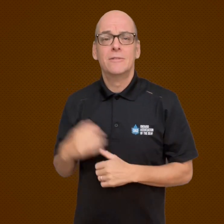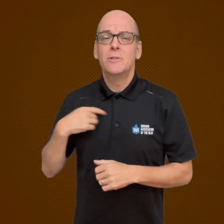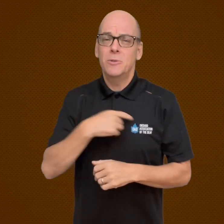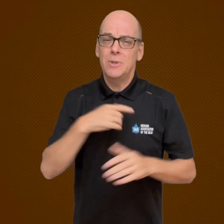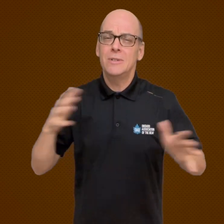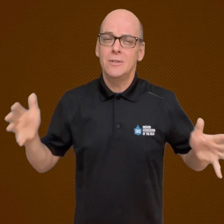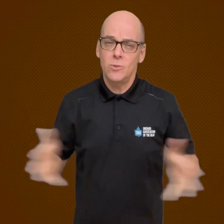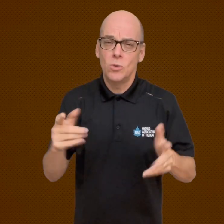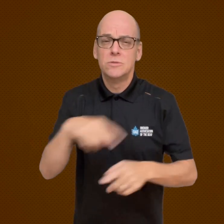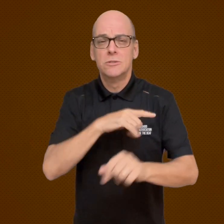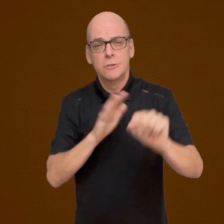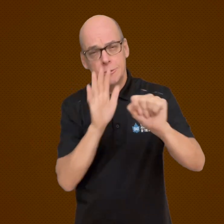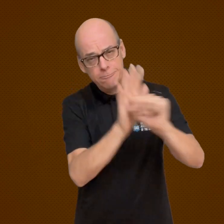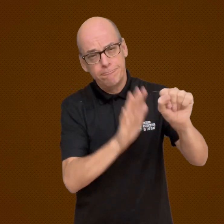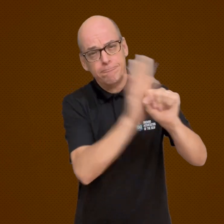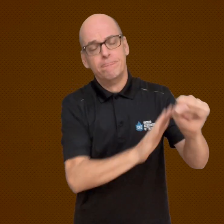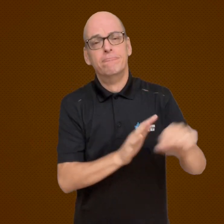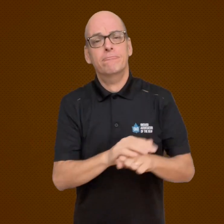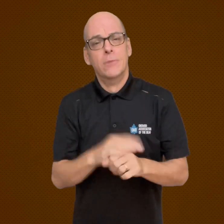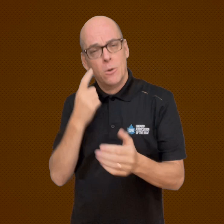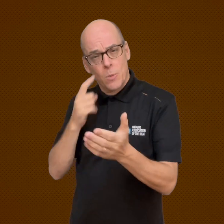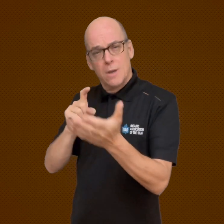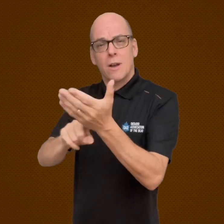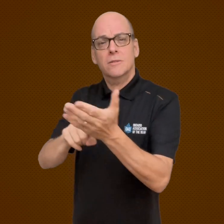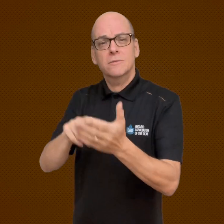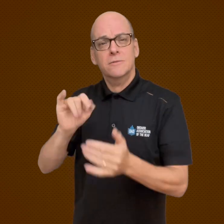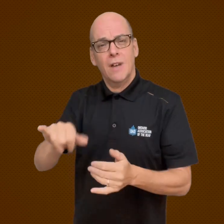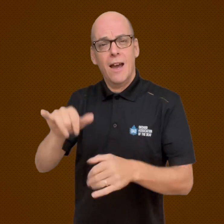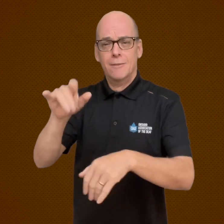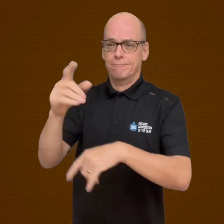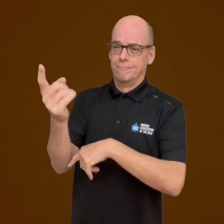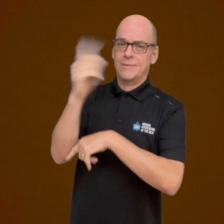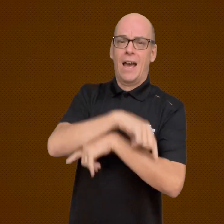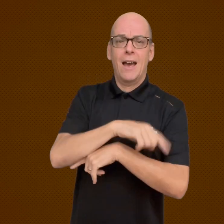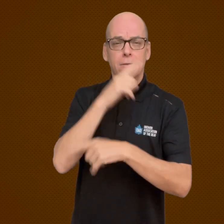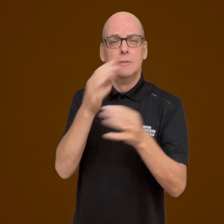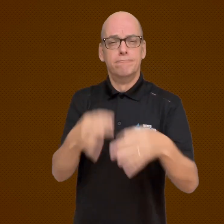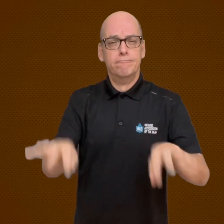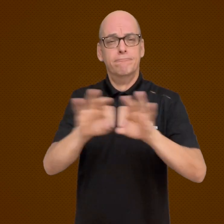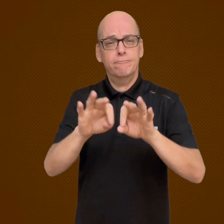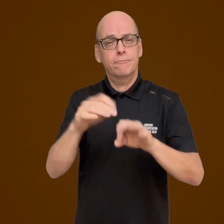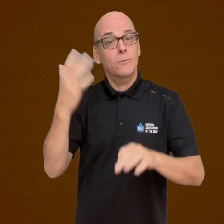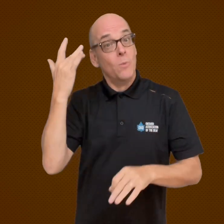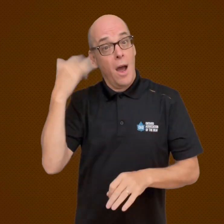We need to encourage everyone to put pressure on the government to recognize that September 30th is important